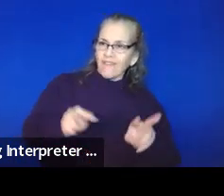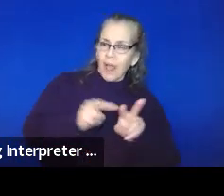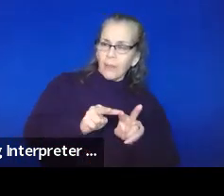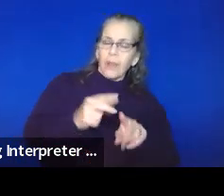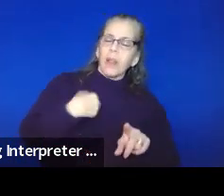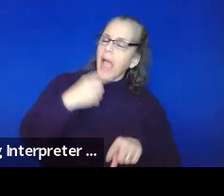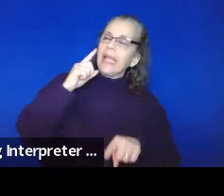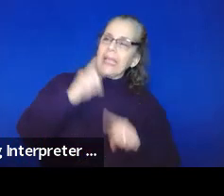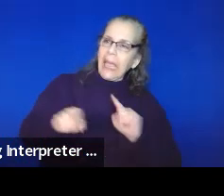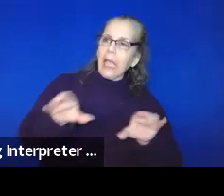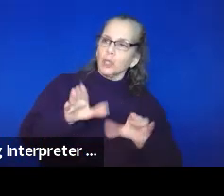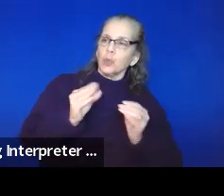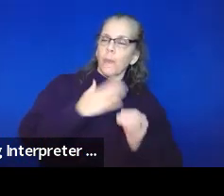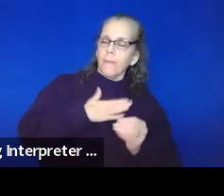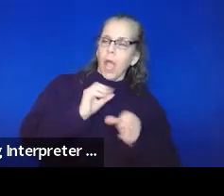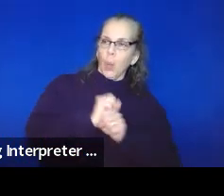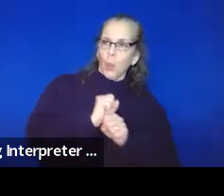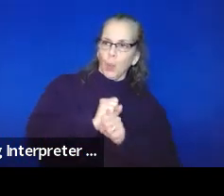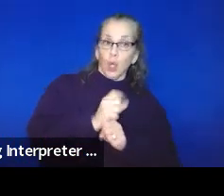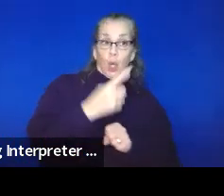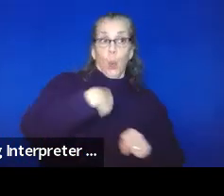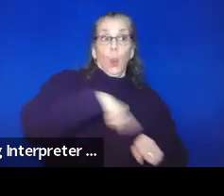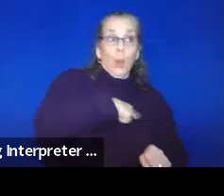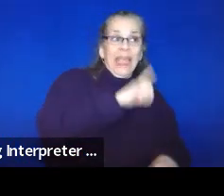having to repeat things because you won't slow down.